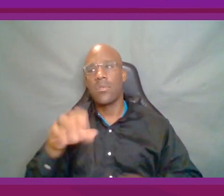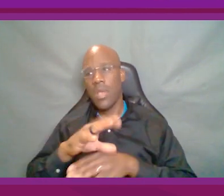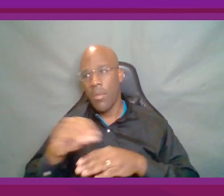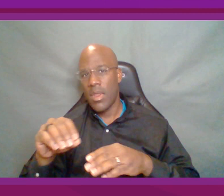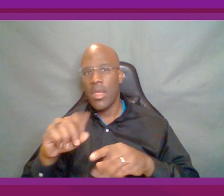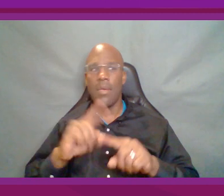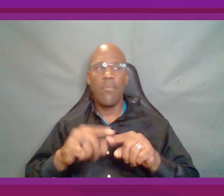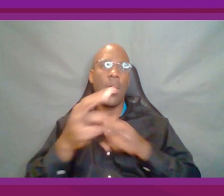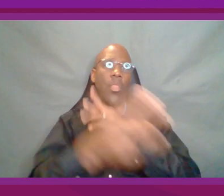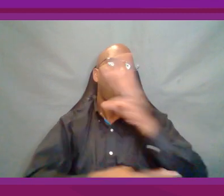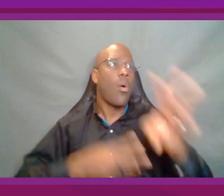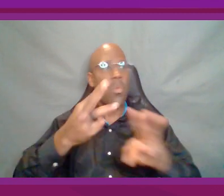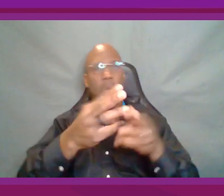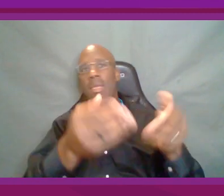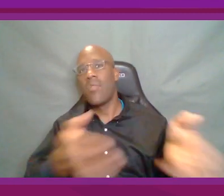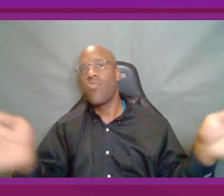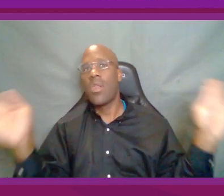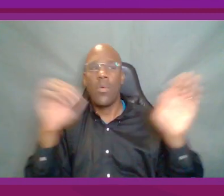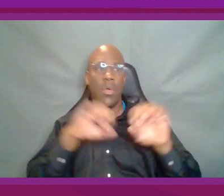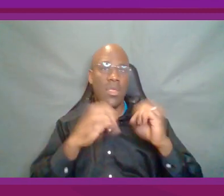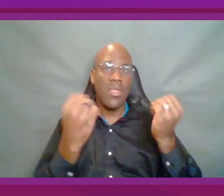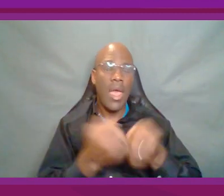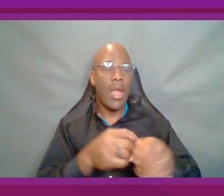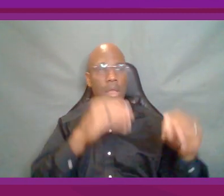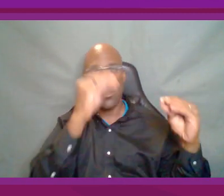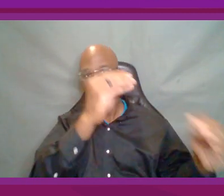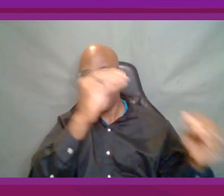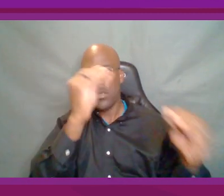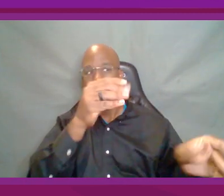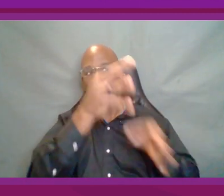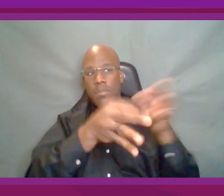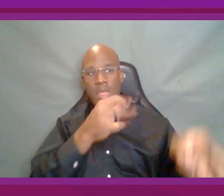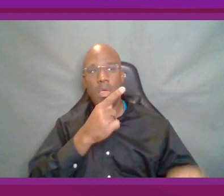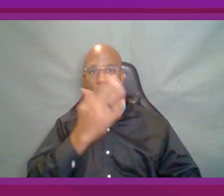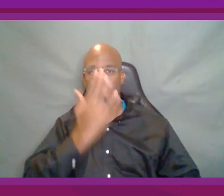and society in general of who we are. as Haben said, is